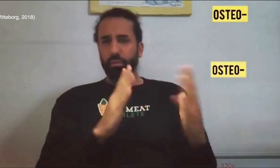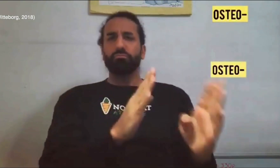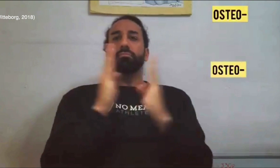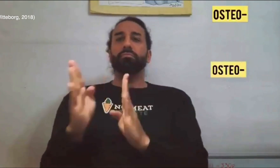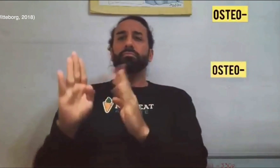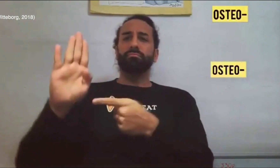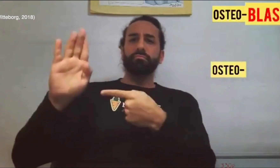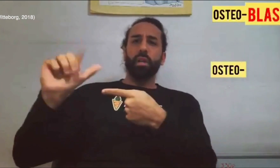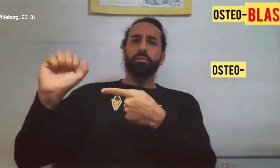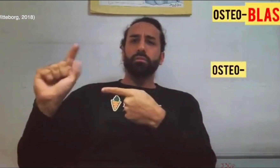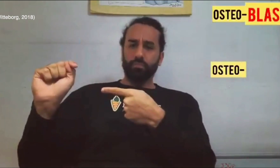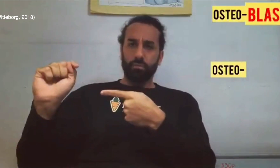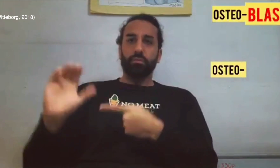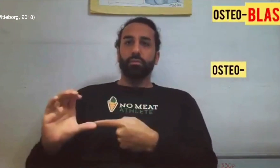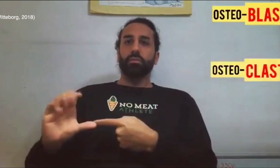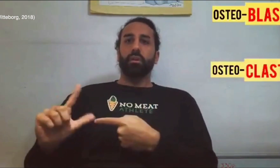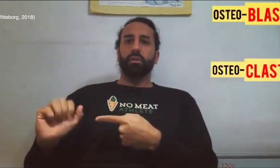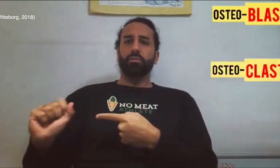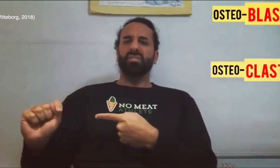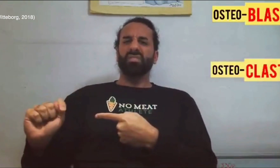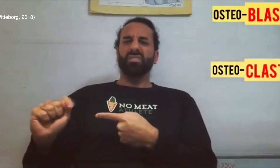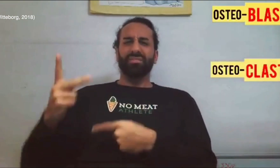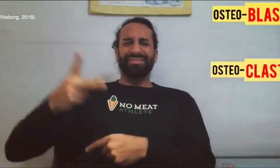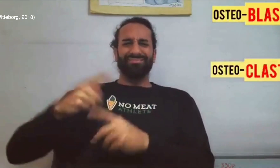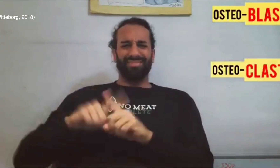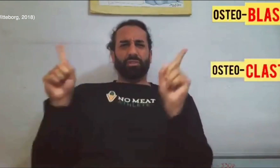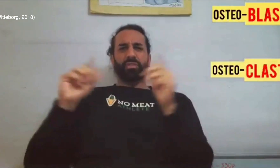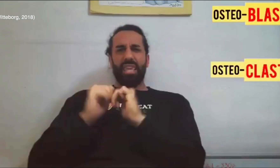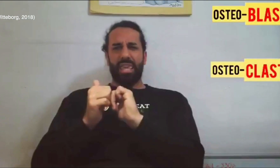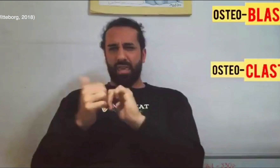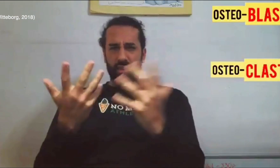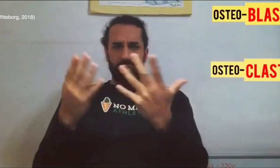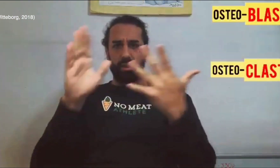Moving on, we have "blast" and "clast". They're spelled differently and have different meaning.